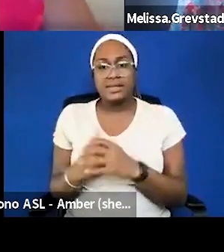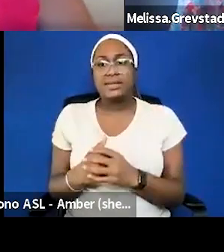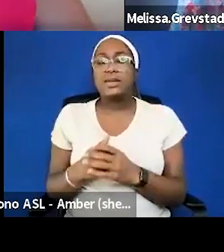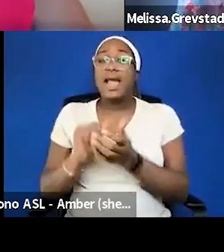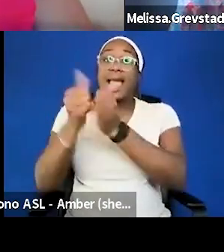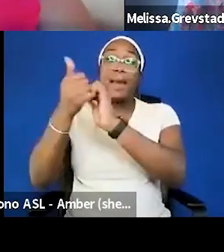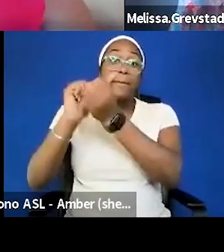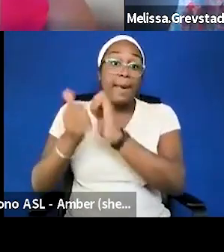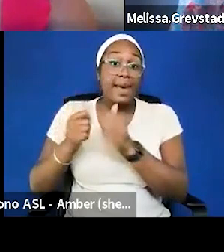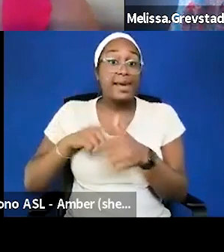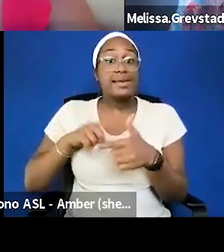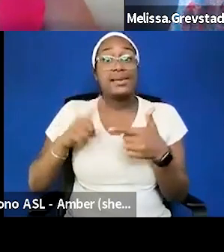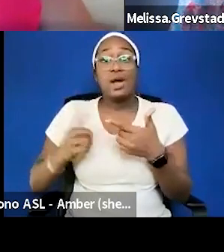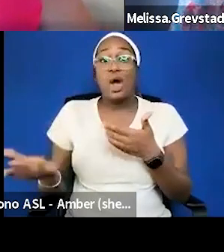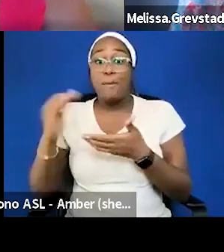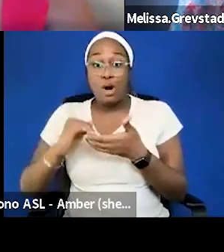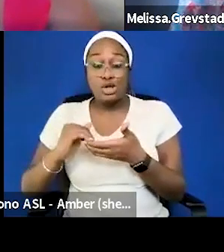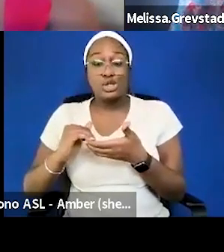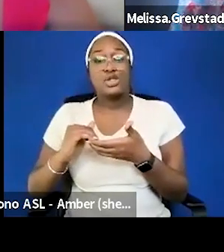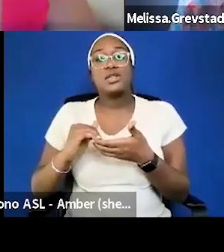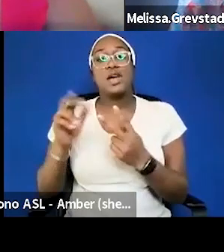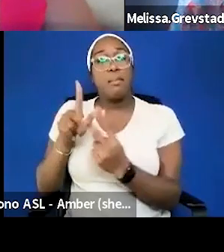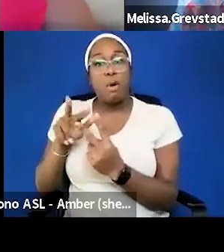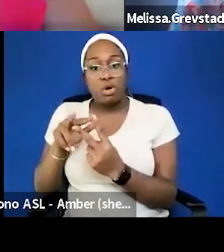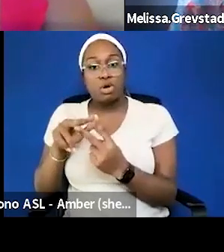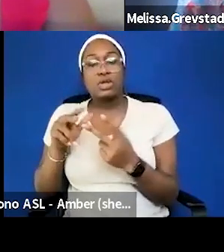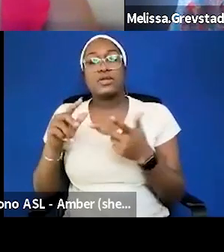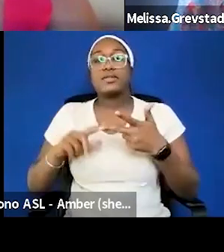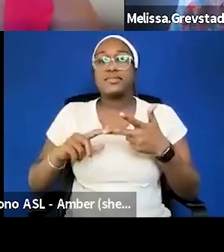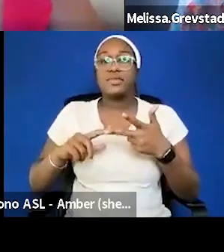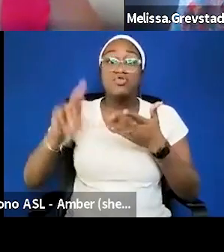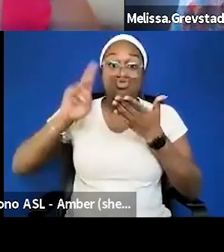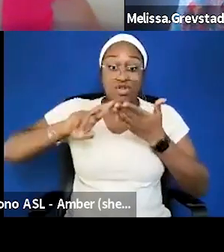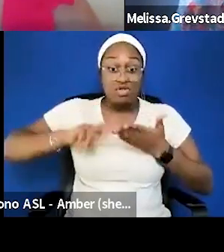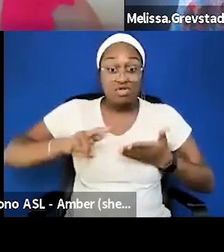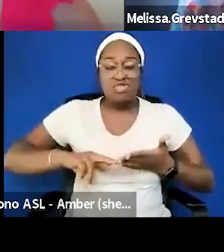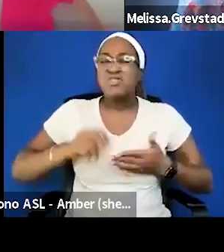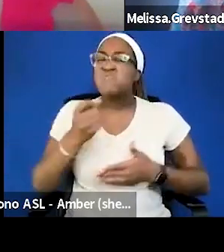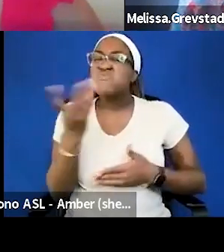We do this through our partnerships and our partners. We do this through research. These are just a few examples, and I think